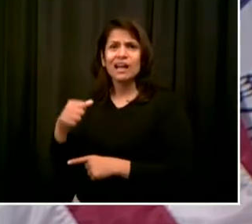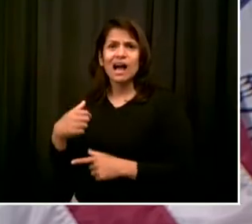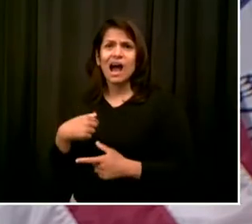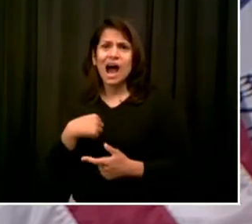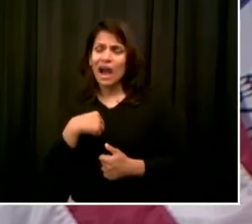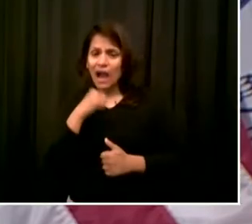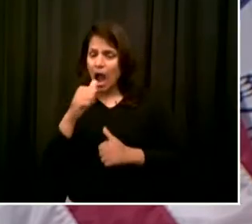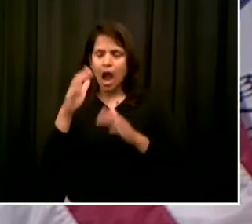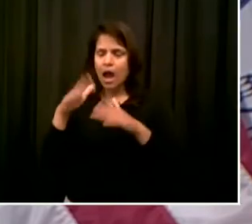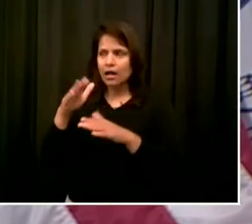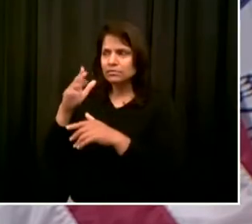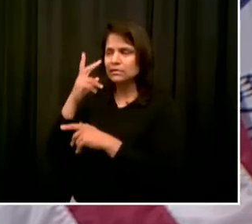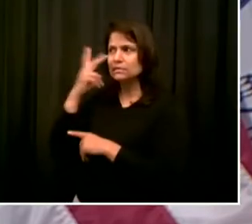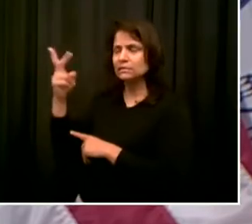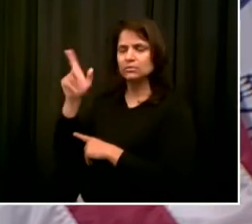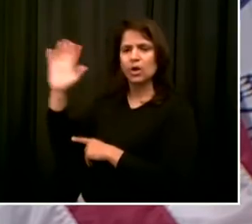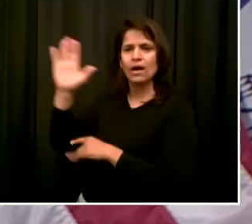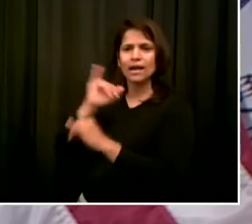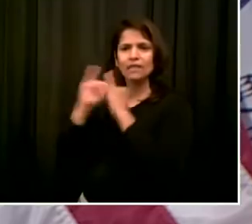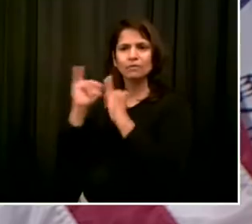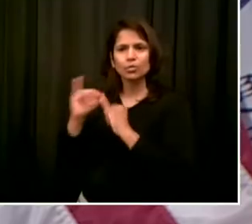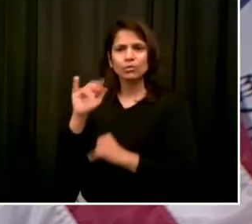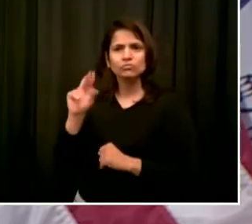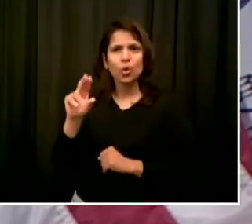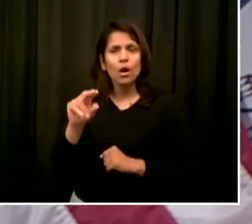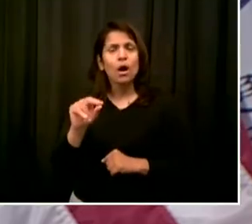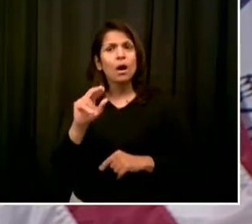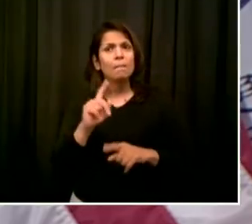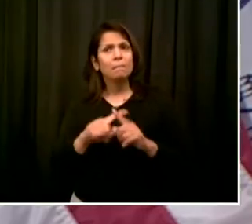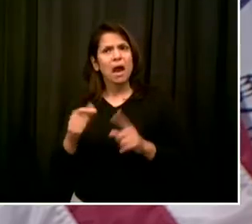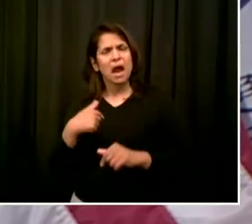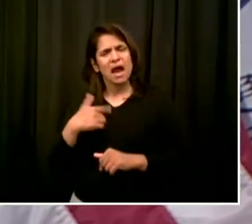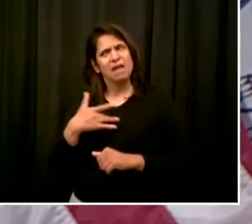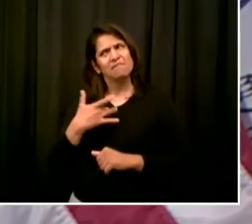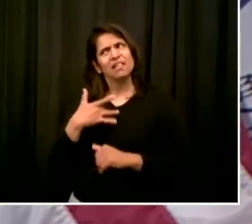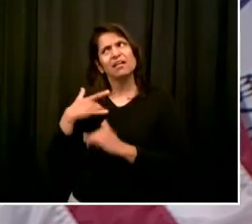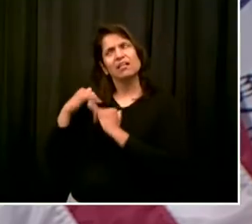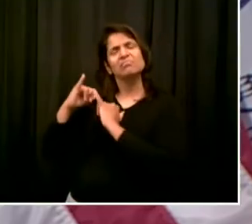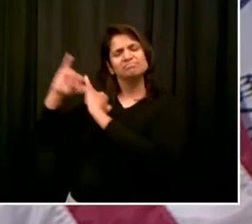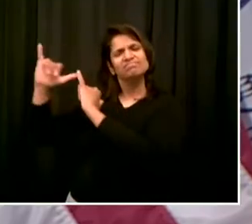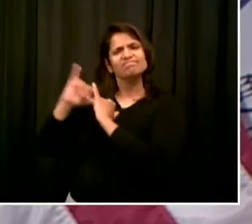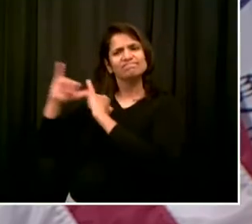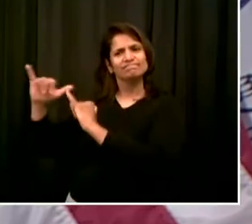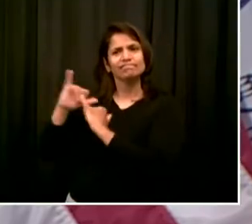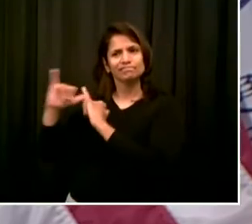CEMENT I THINK HE IS CORRECT. I DID NOT SEE HIS INTRVEIW EUTB I THINK HE IS RIGHT. HWEAVBE E ENHIGHLY ALIGNED